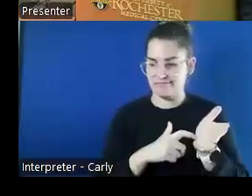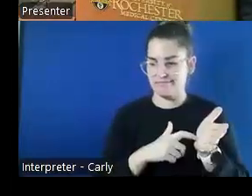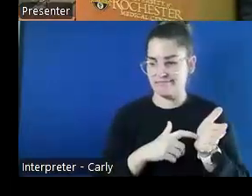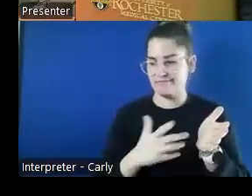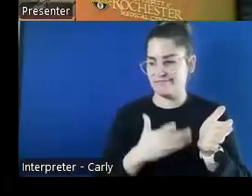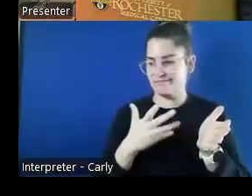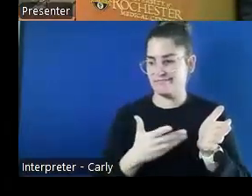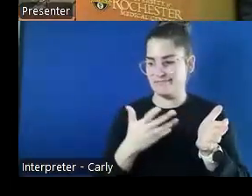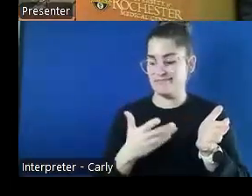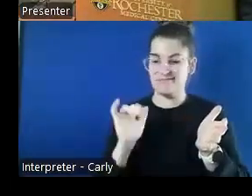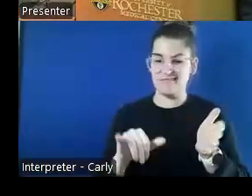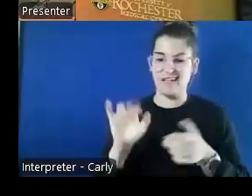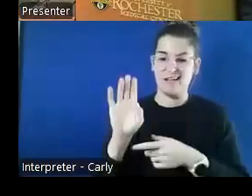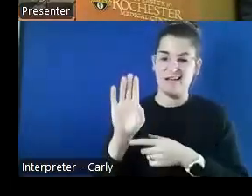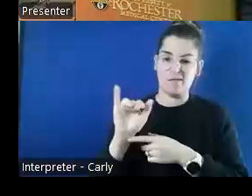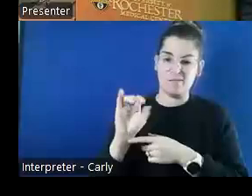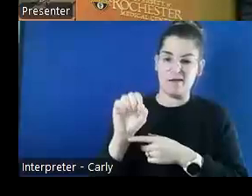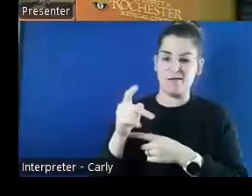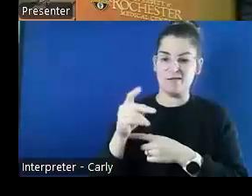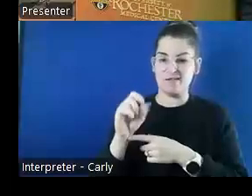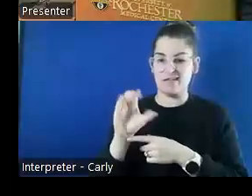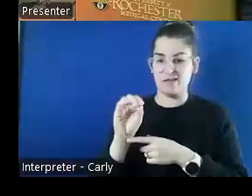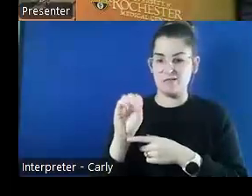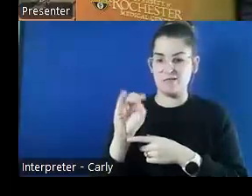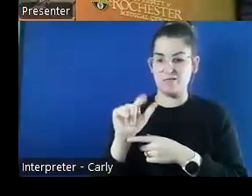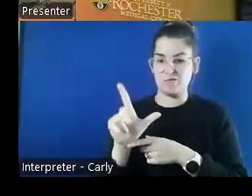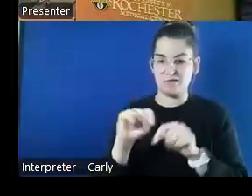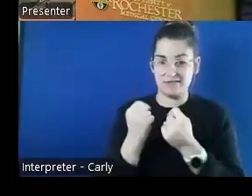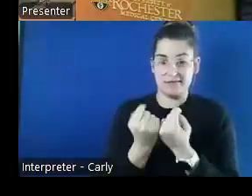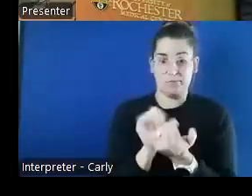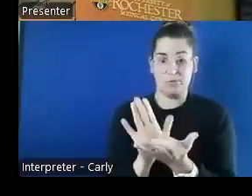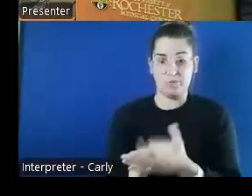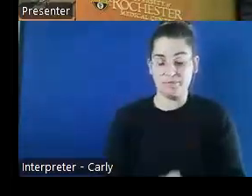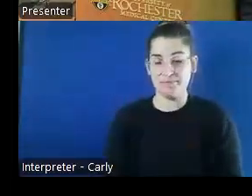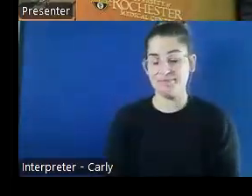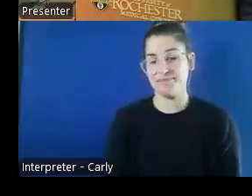biopsychosocial team based approach and I'm really grateful um you know to be able to work together